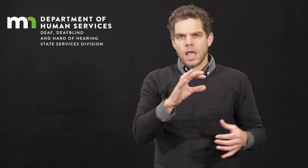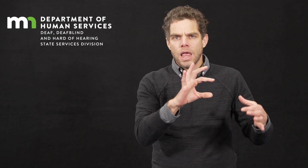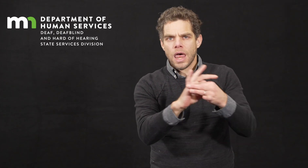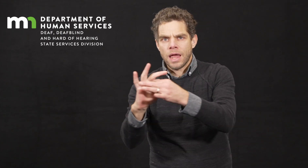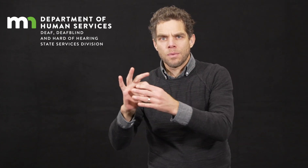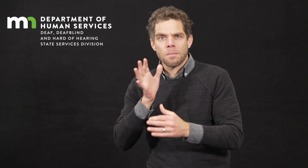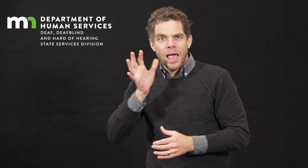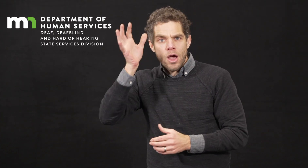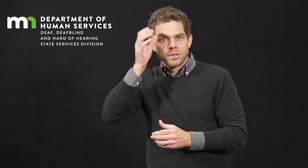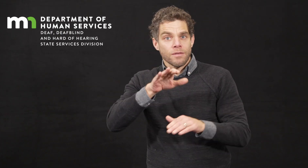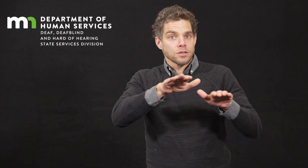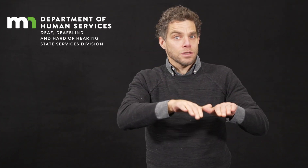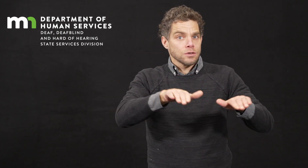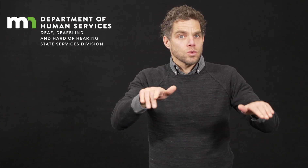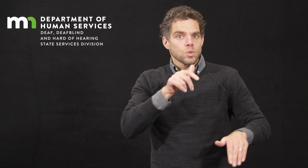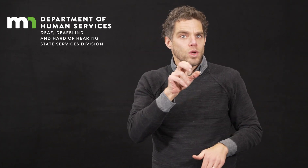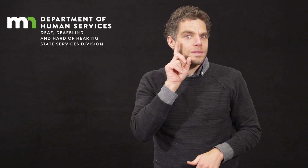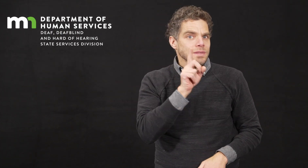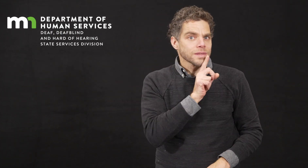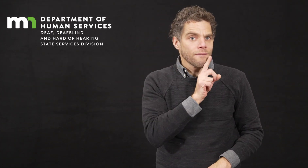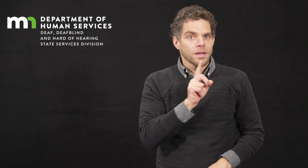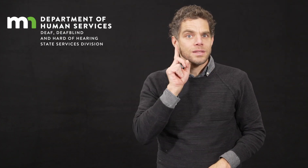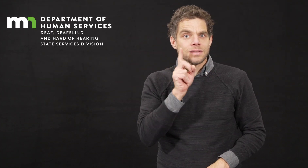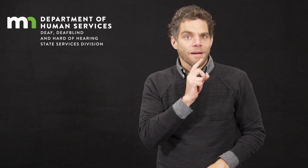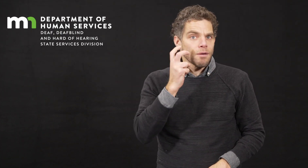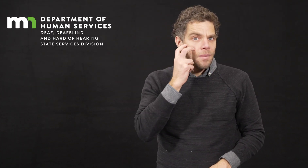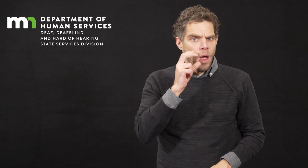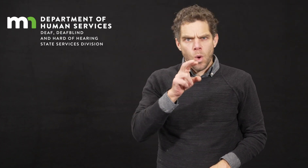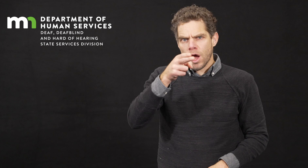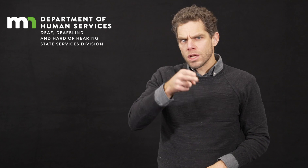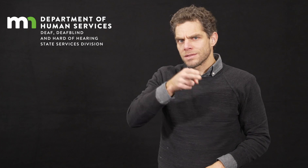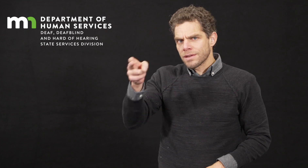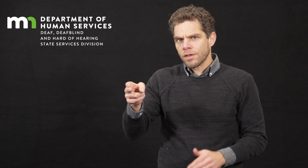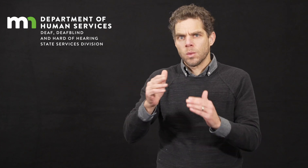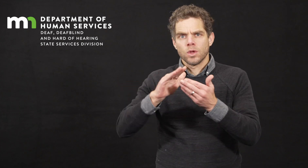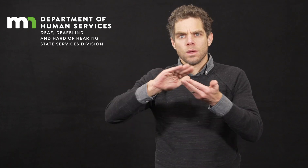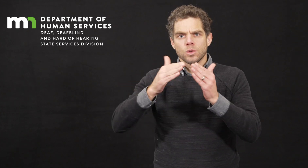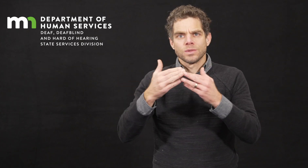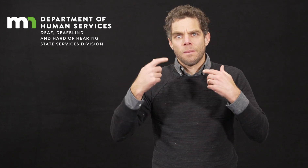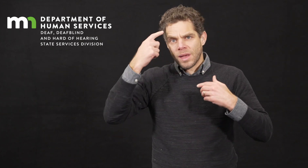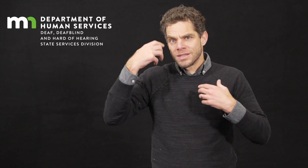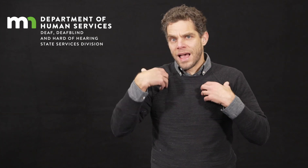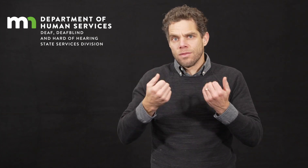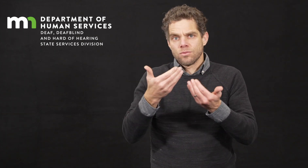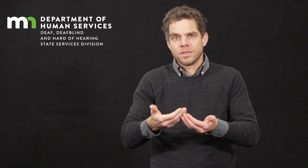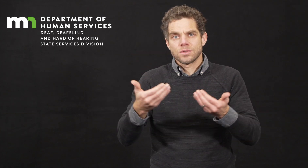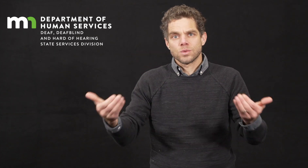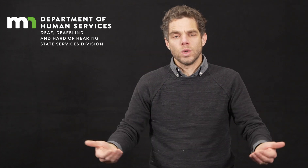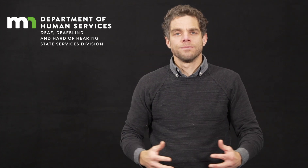connect parents of children who are deaf, deafblind or hard of hearing with community mental health resources.